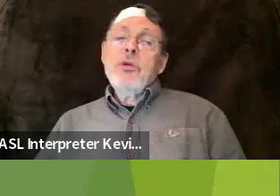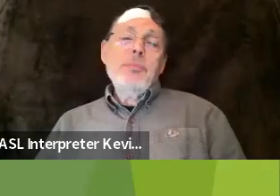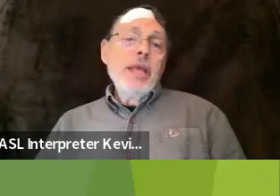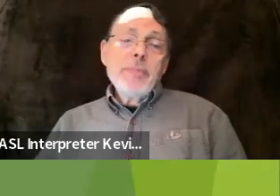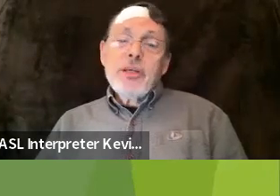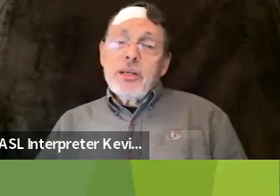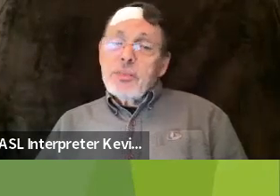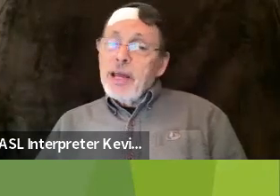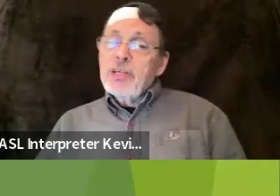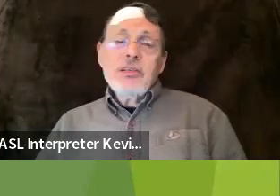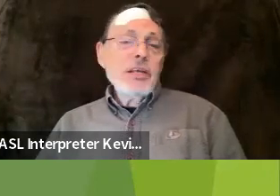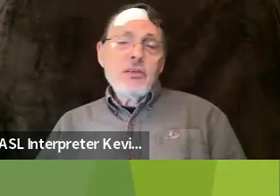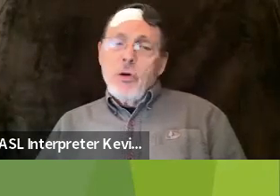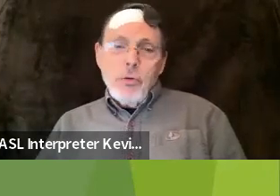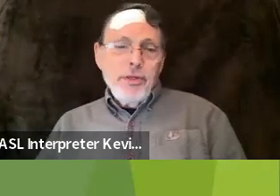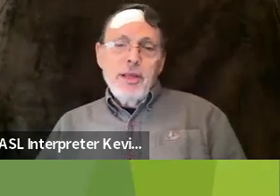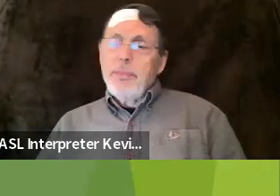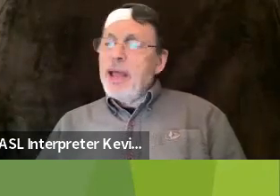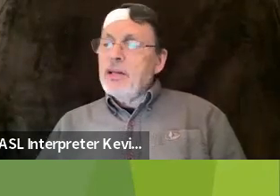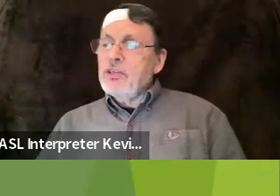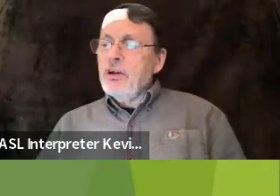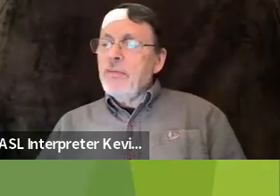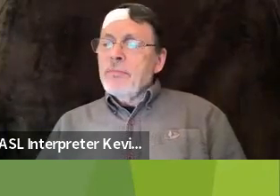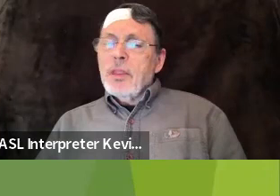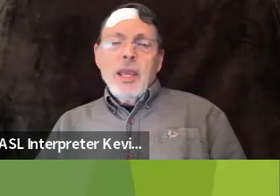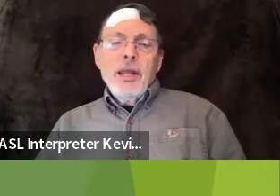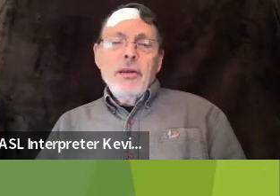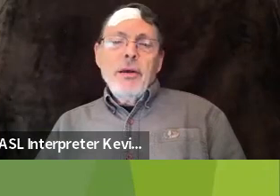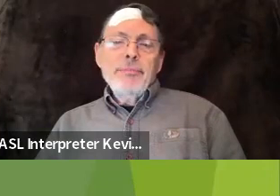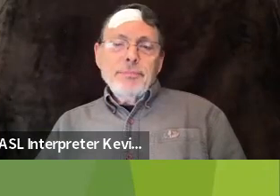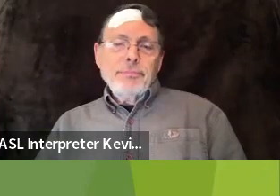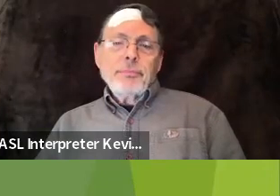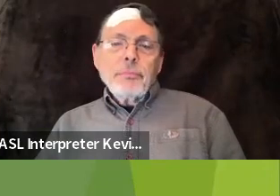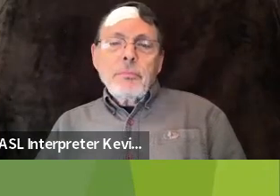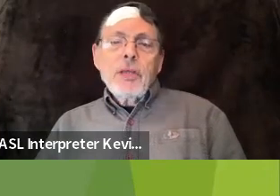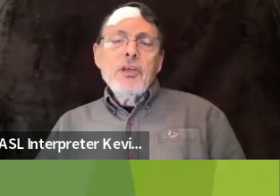Will you be captioning in Spanish? The whole thing is a package there.